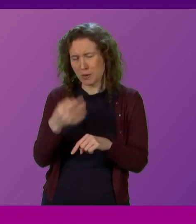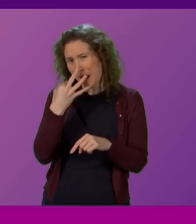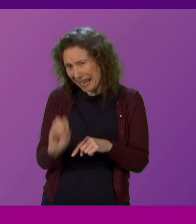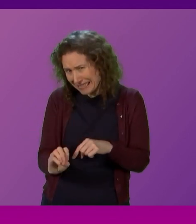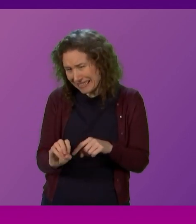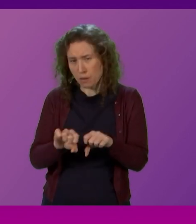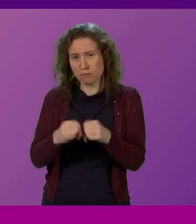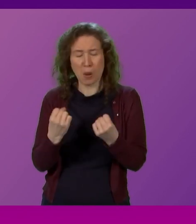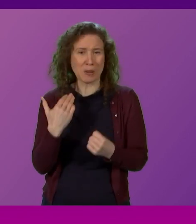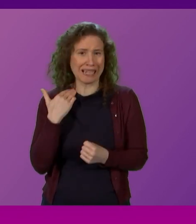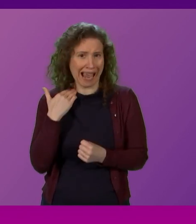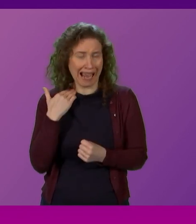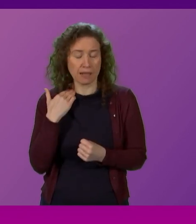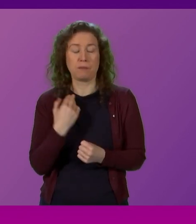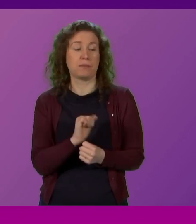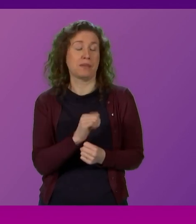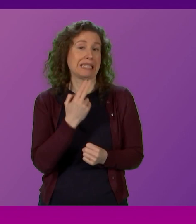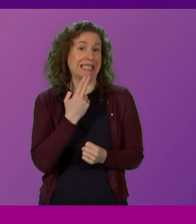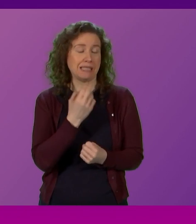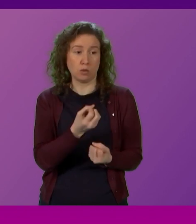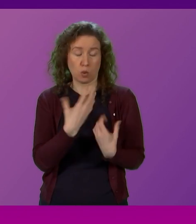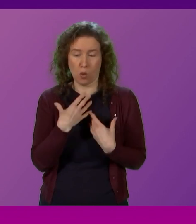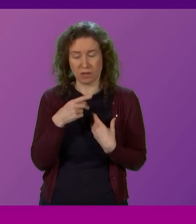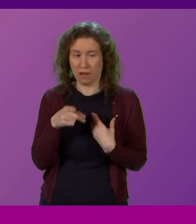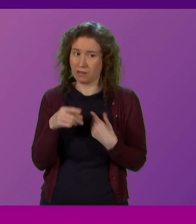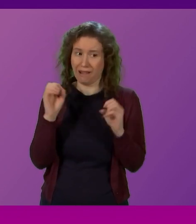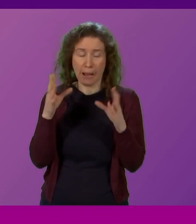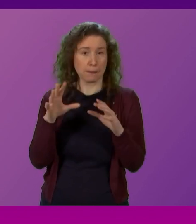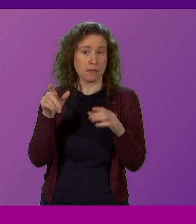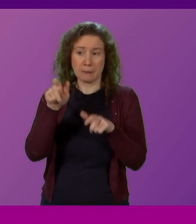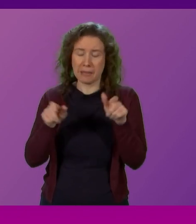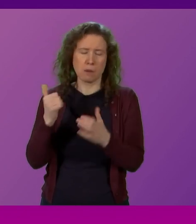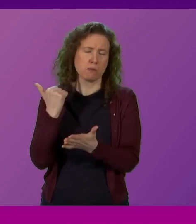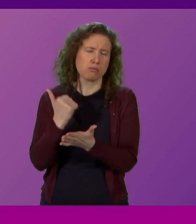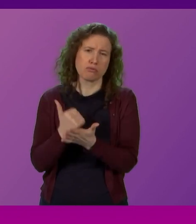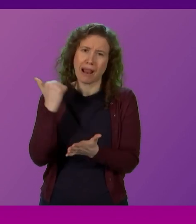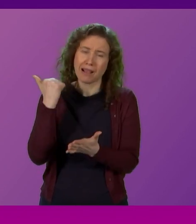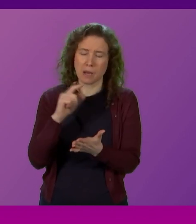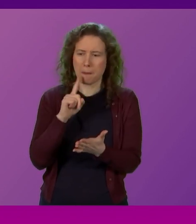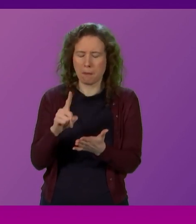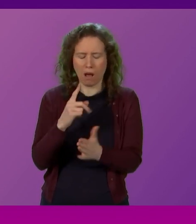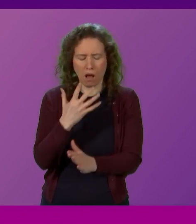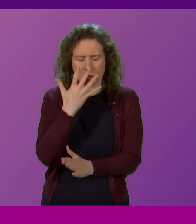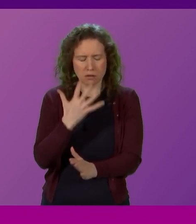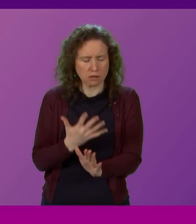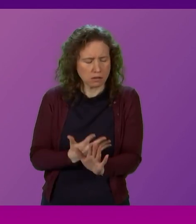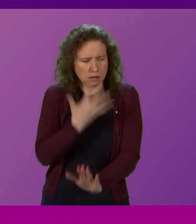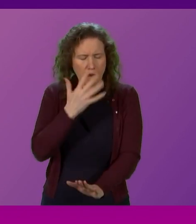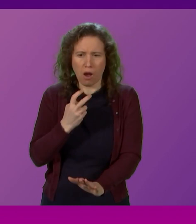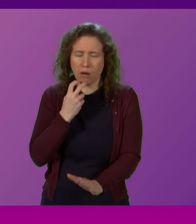their neck. His niece told us: “The ambulance crews were brilliant, but we are disgusted at what our uncle has been